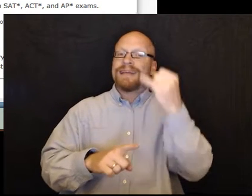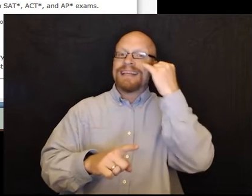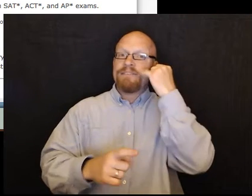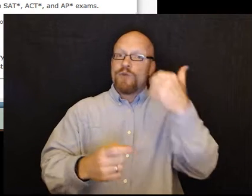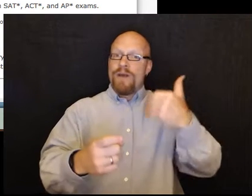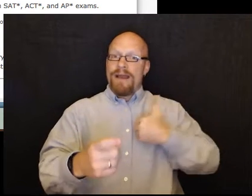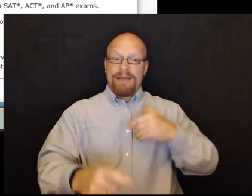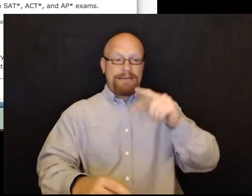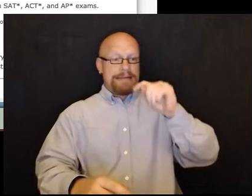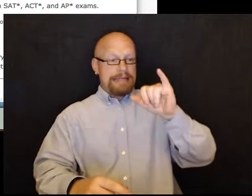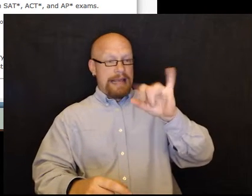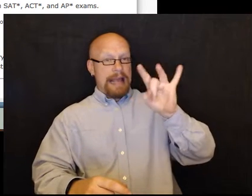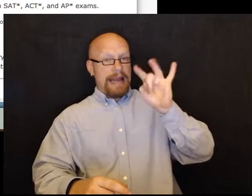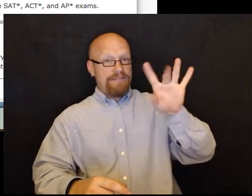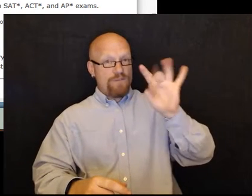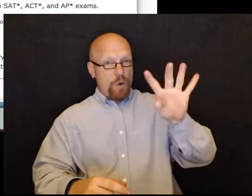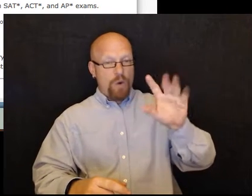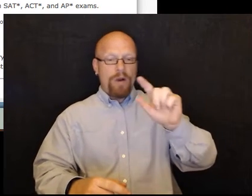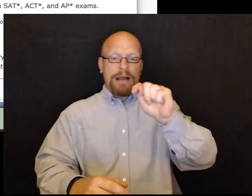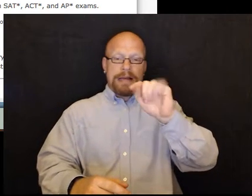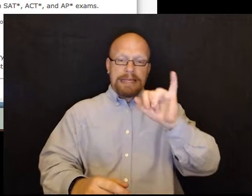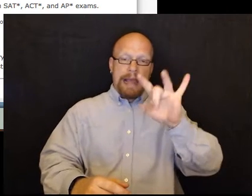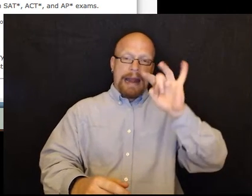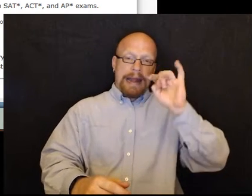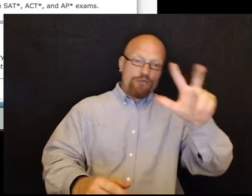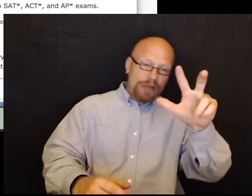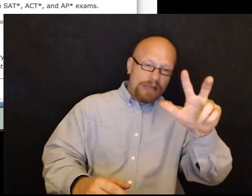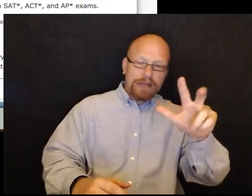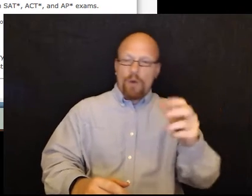this is perfectly good enough this is allowed on tests